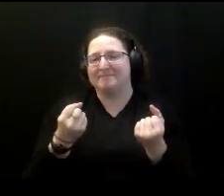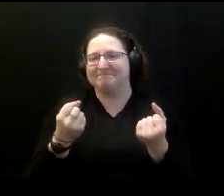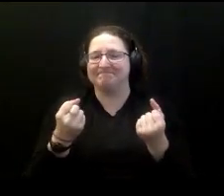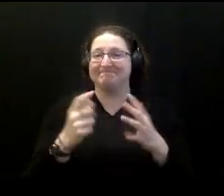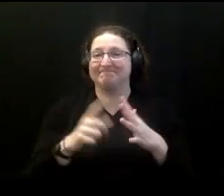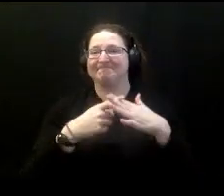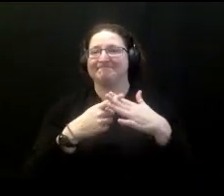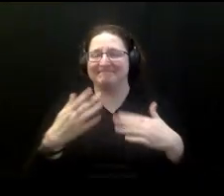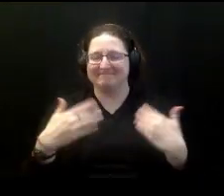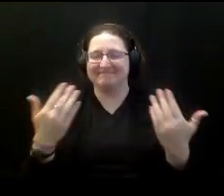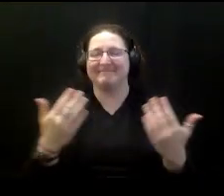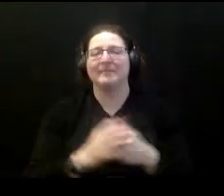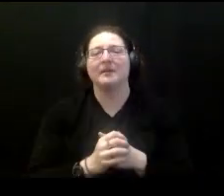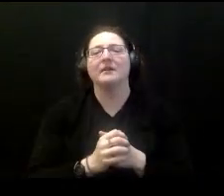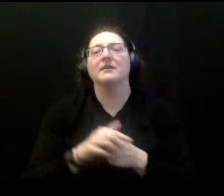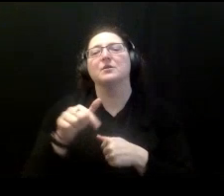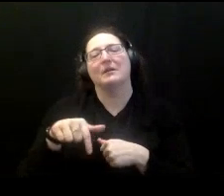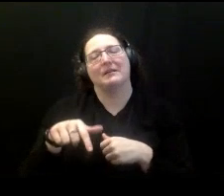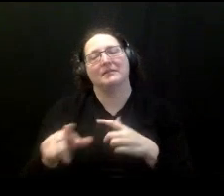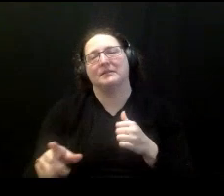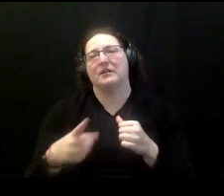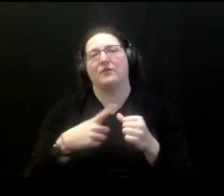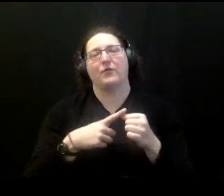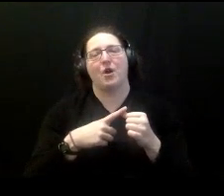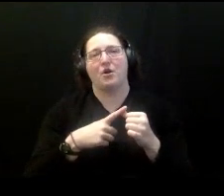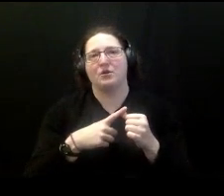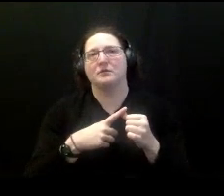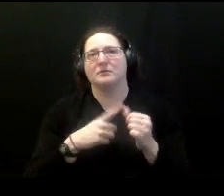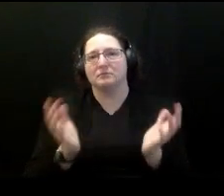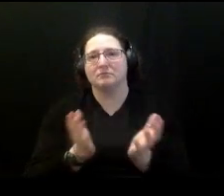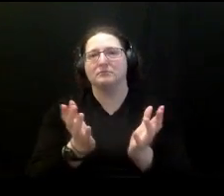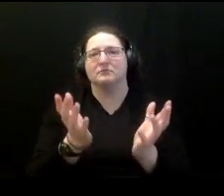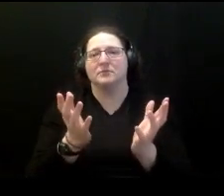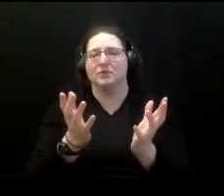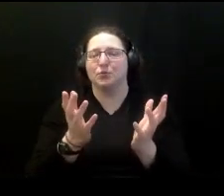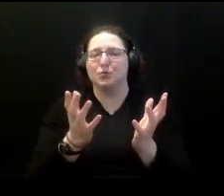Health's first formal initiatives to synthesize the important efforts to understand risk within